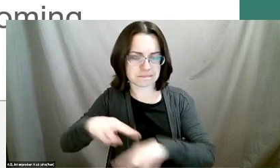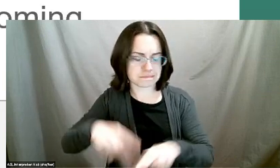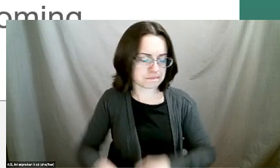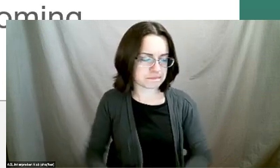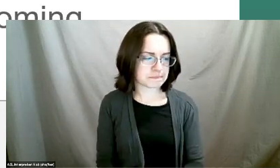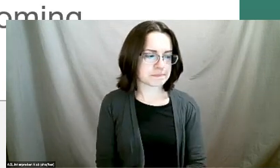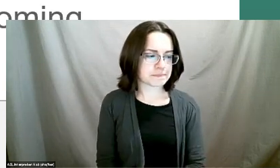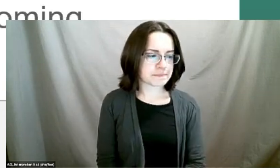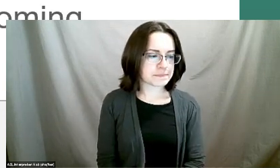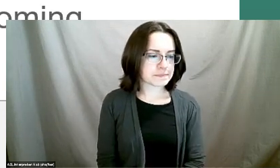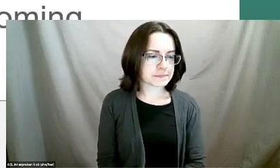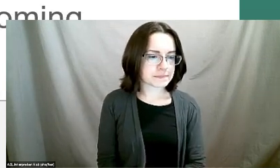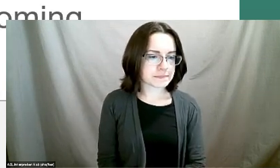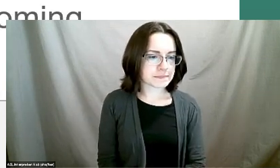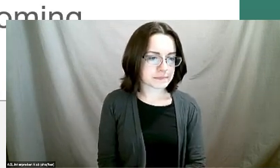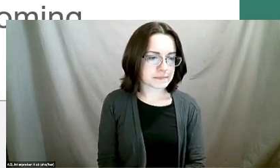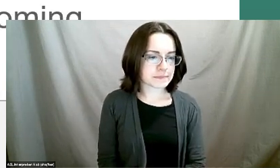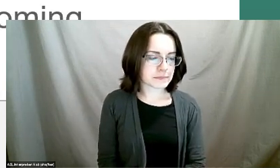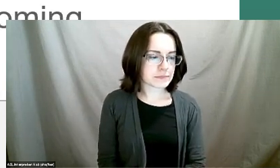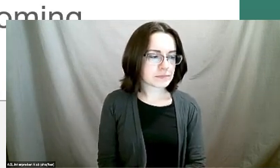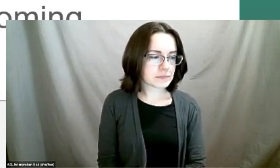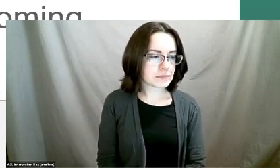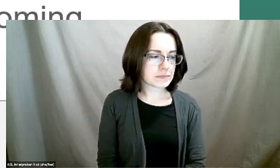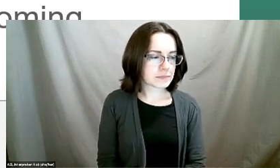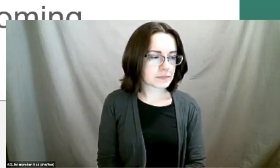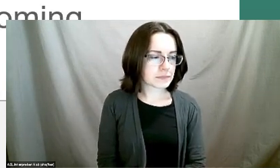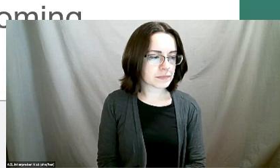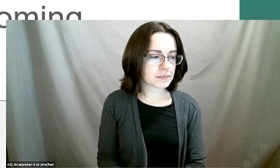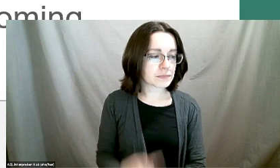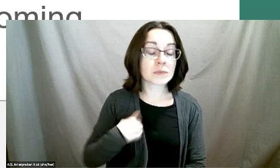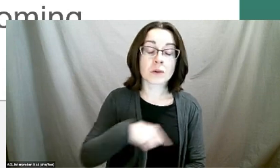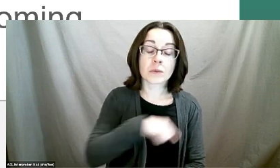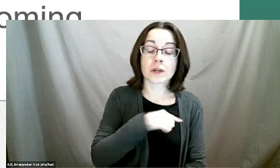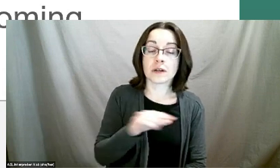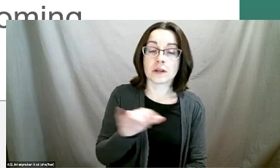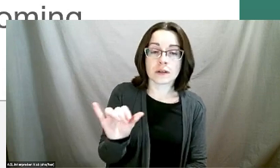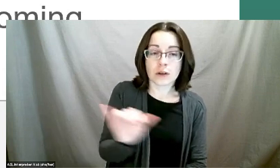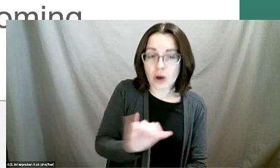do confidential interview with the patient,